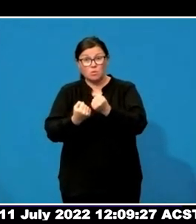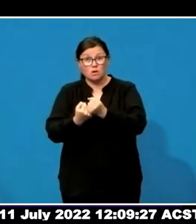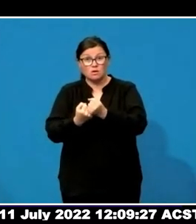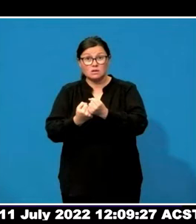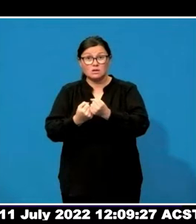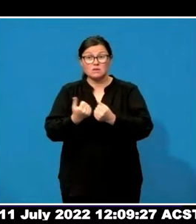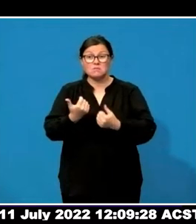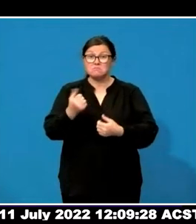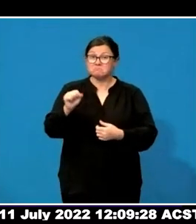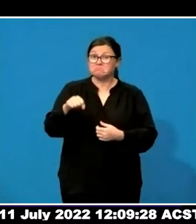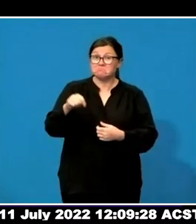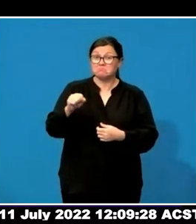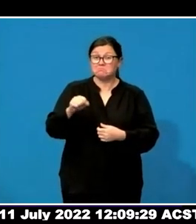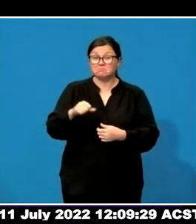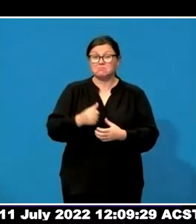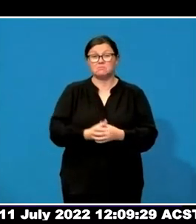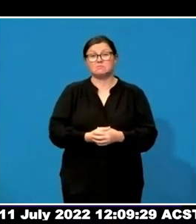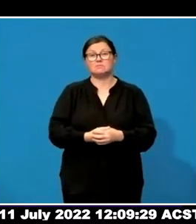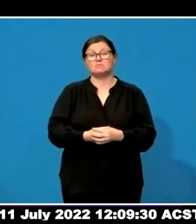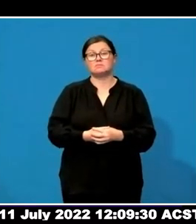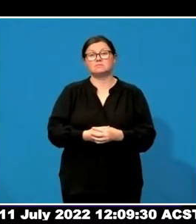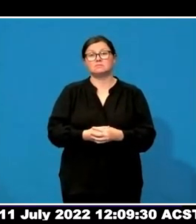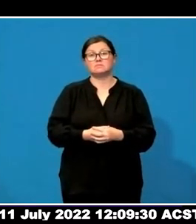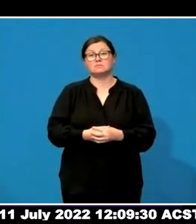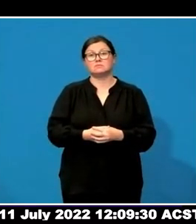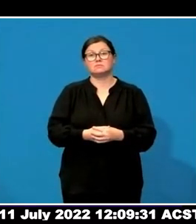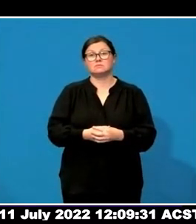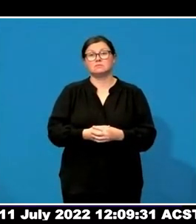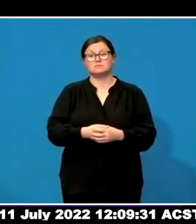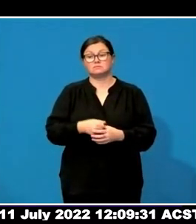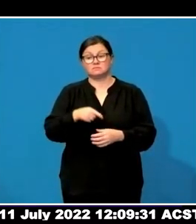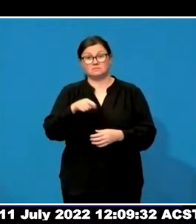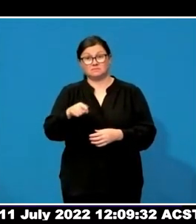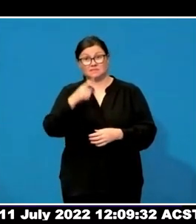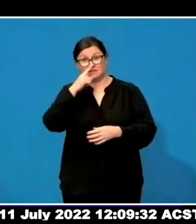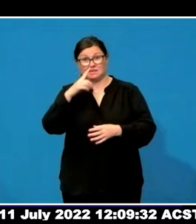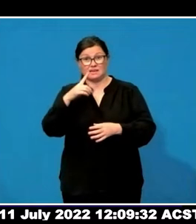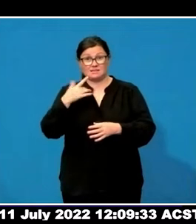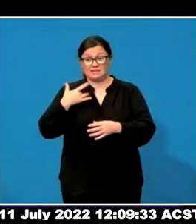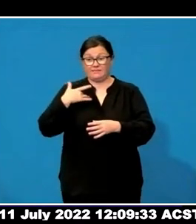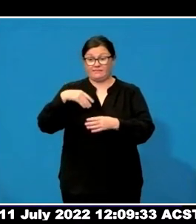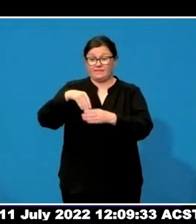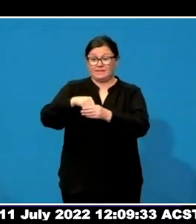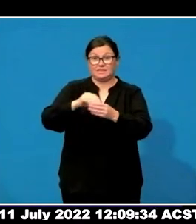And he was able to be in the community, but he had his own space?